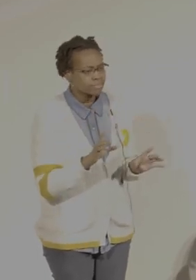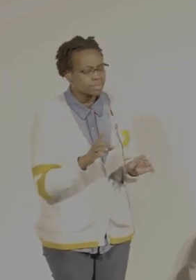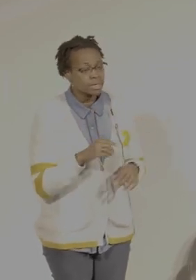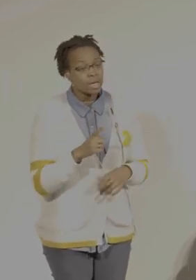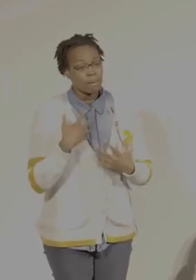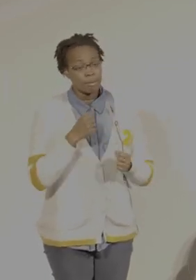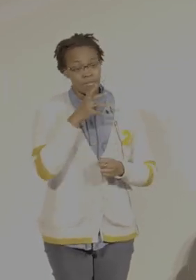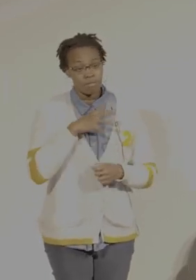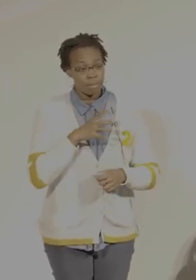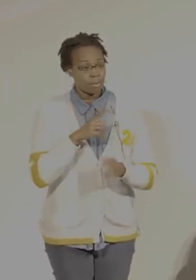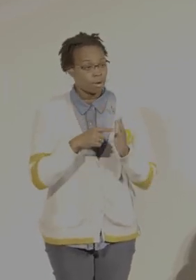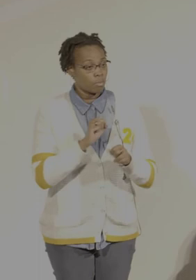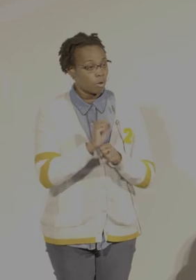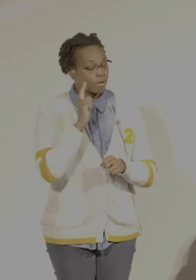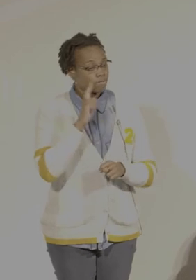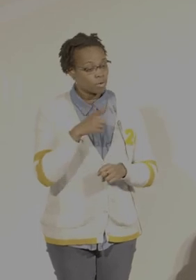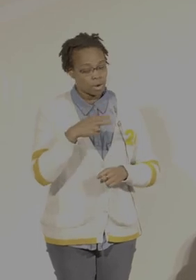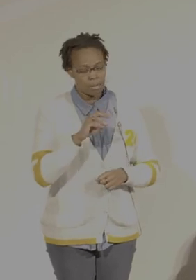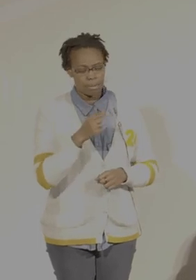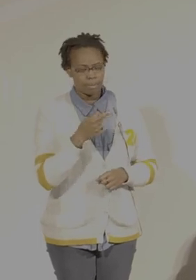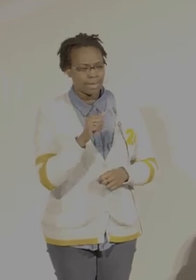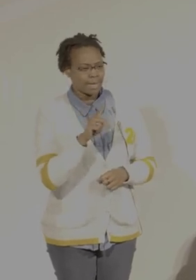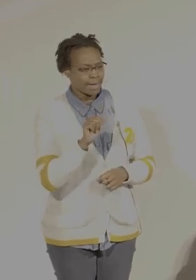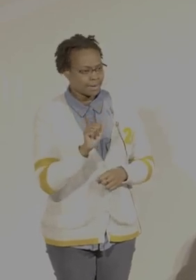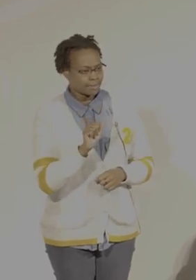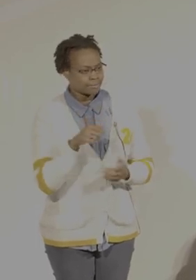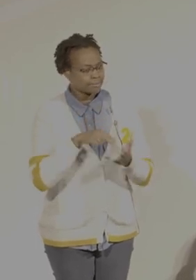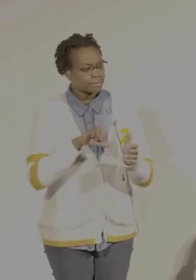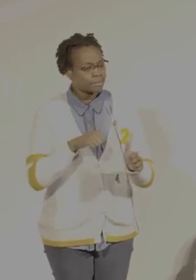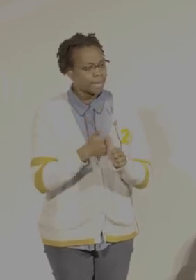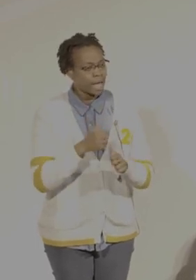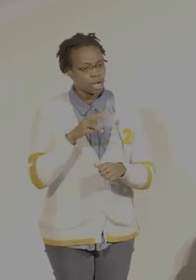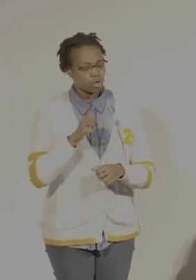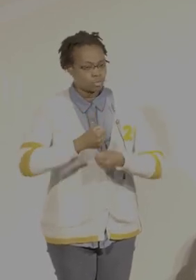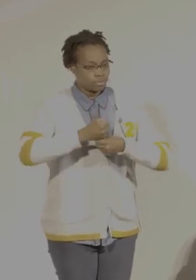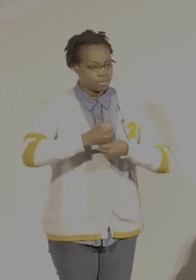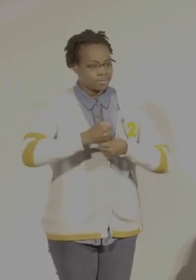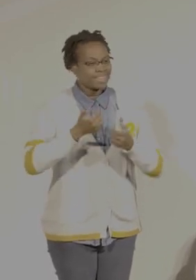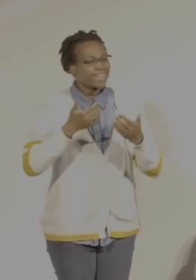who worked for the propaganda channel, who stood behind the news anchor holding a sign that said, "End this war."